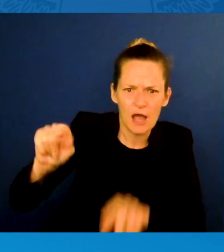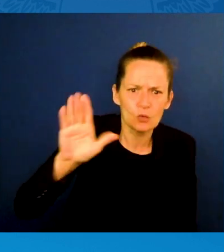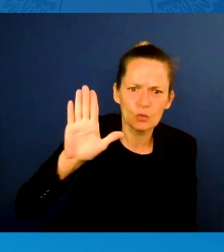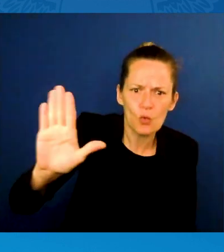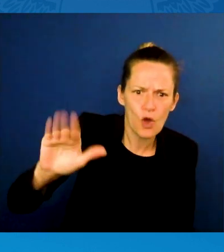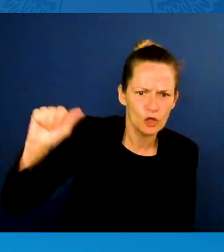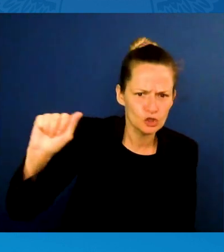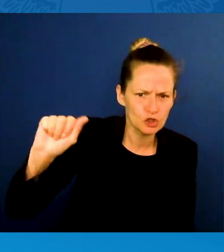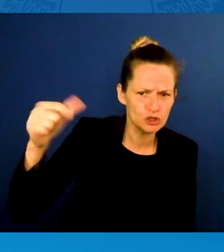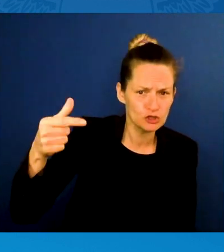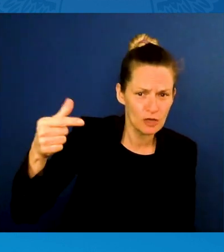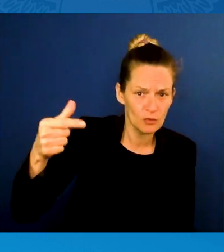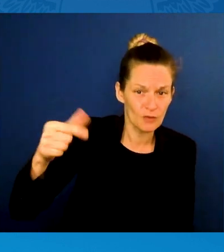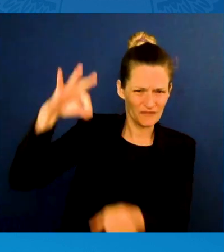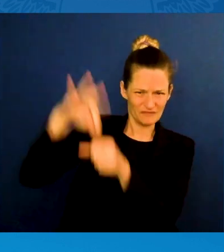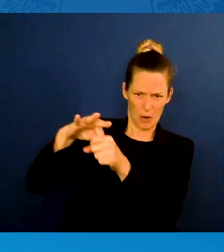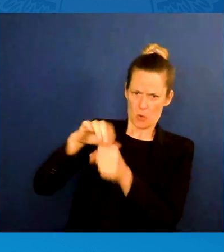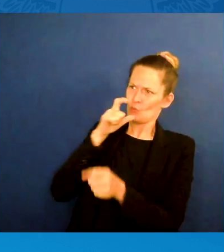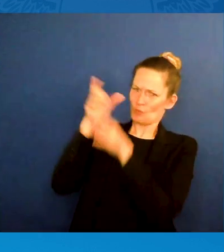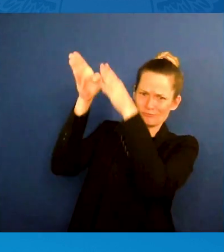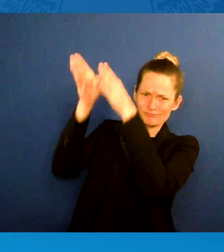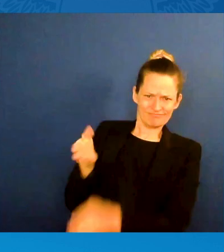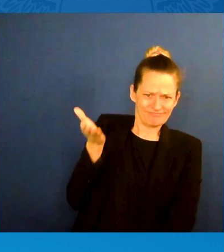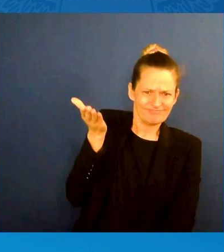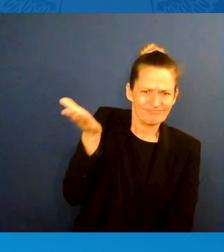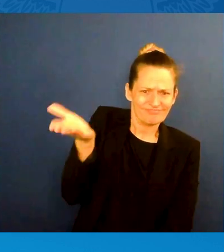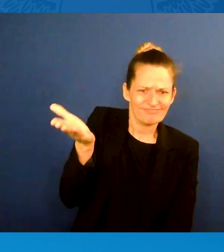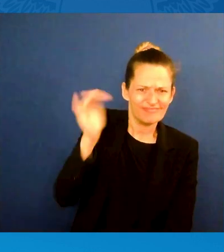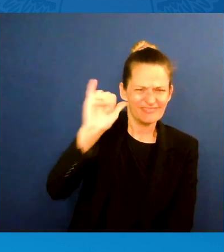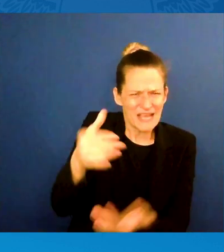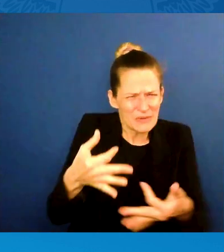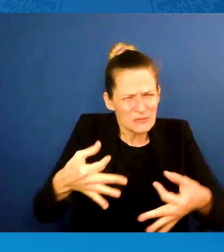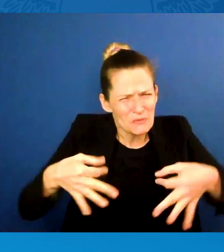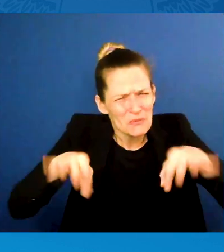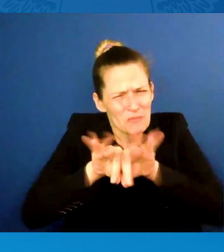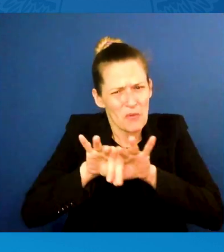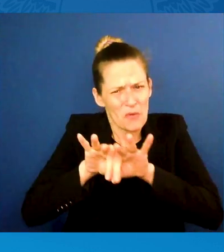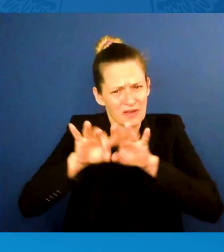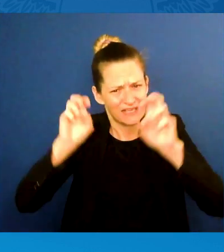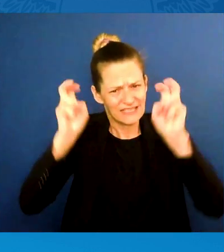in terms of enforcing the principles, the spirit, and the ideals of the Constitution of the United States